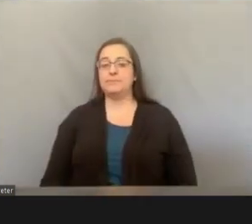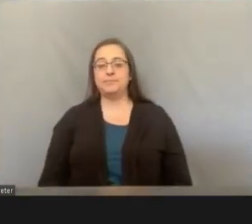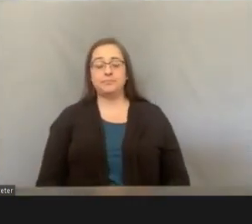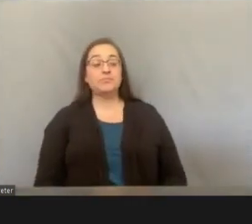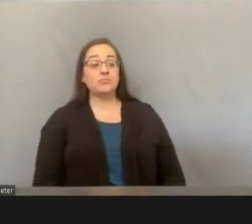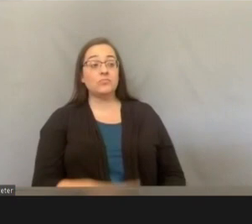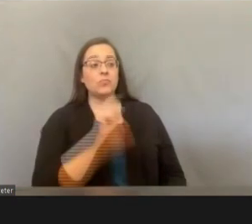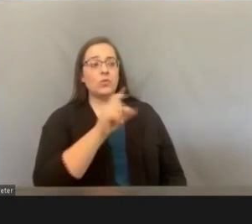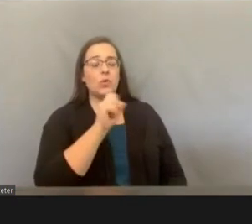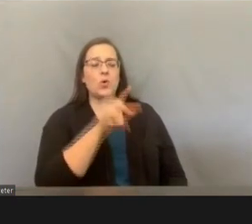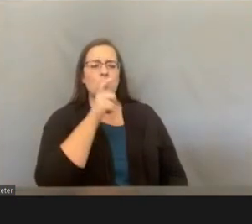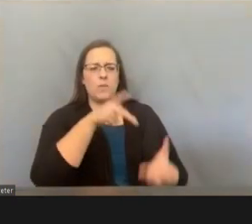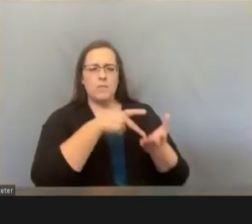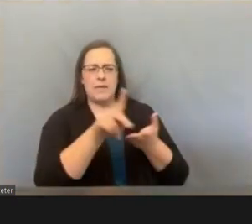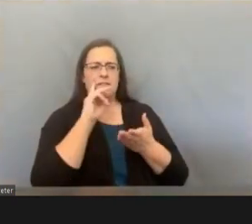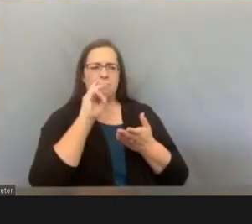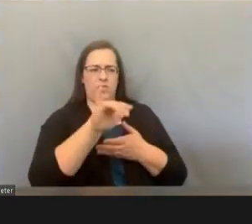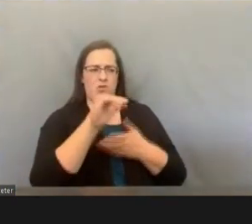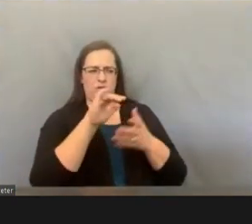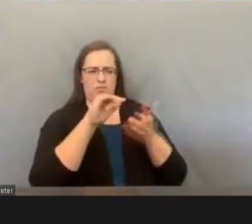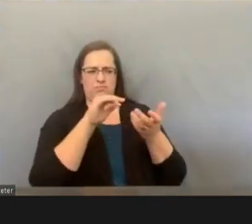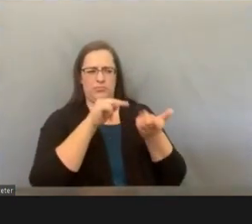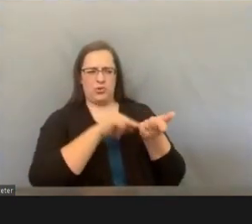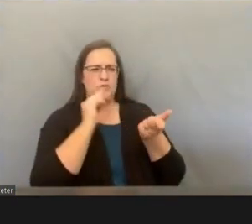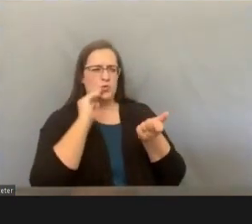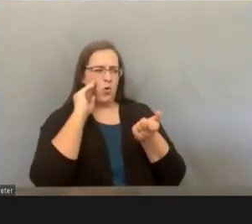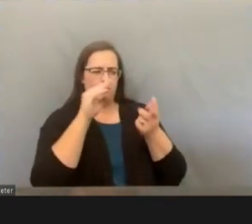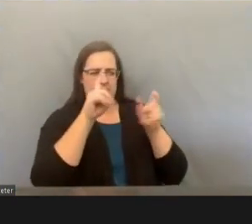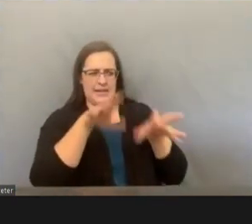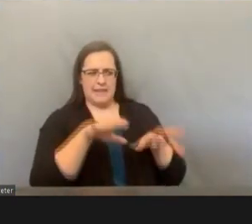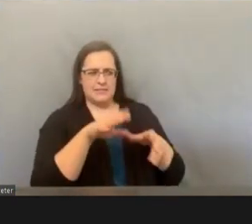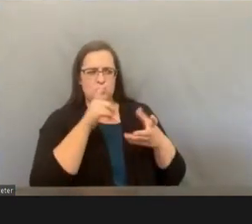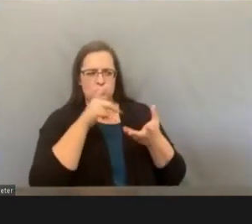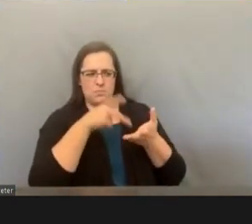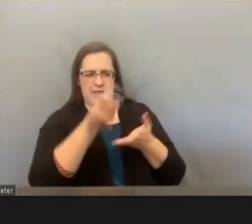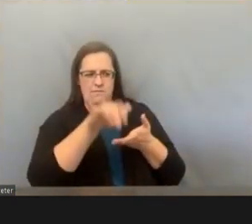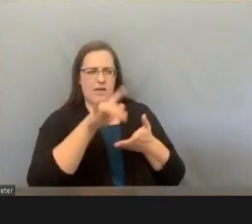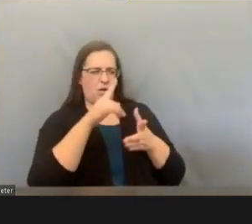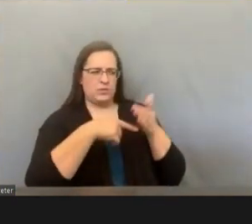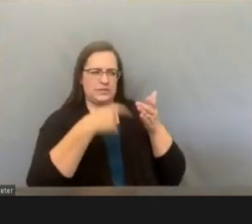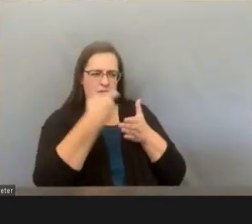FROM 48 HOURS TO 45 DAYS TO GET RESULTS BACK.